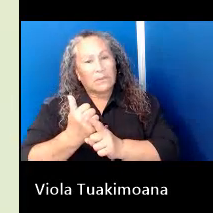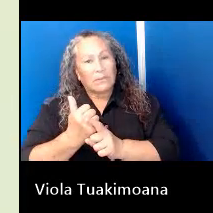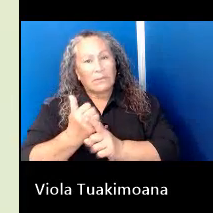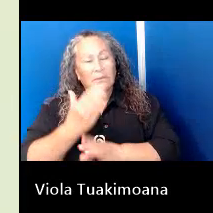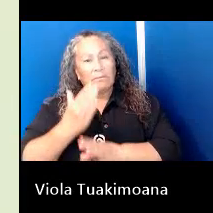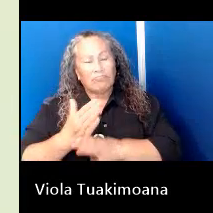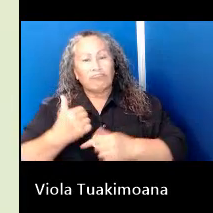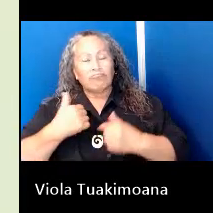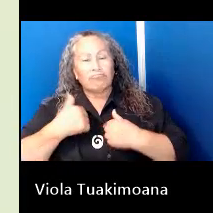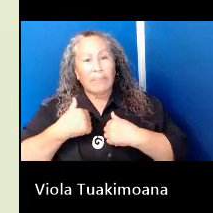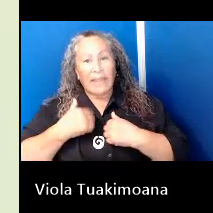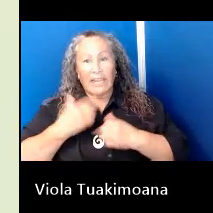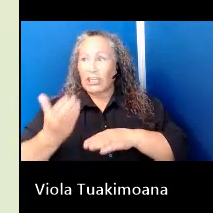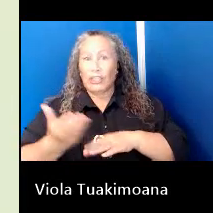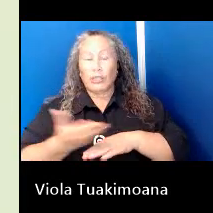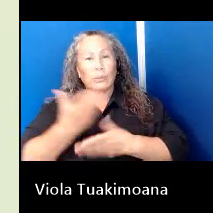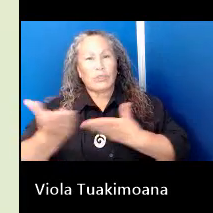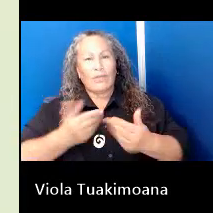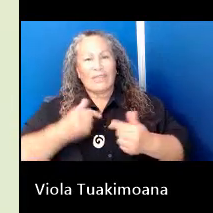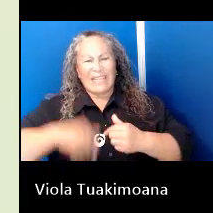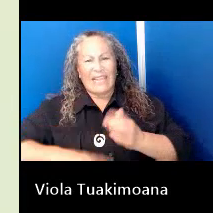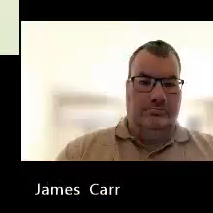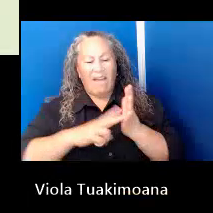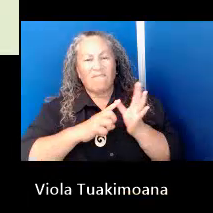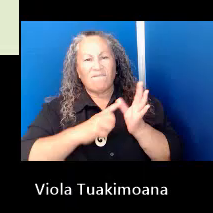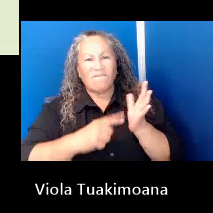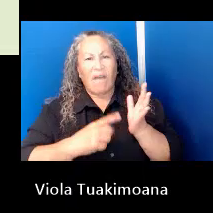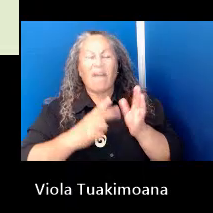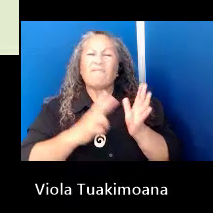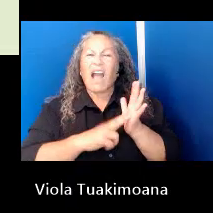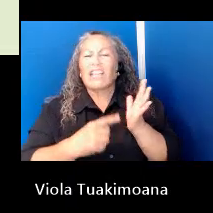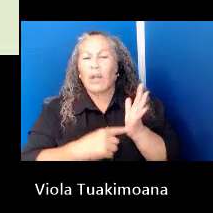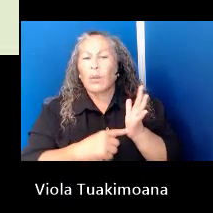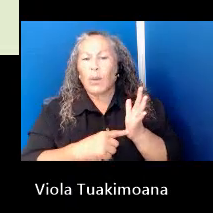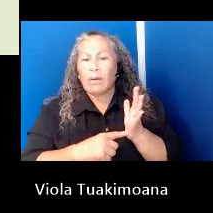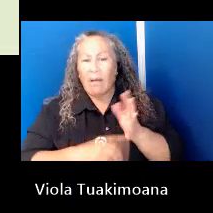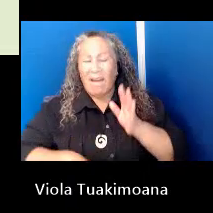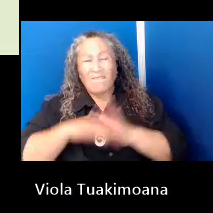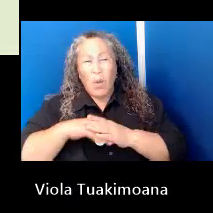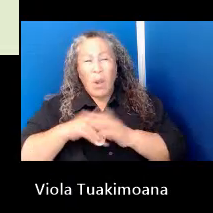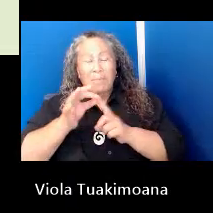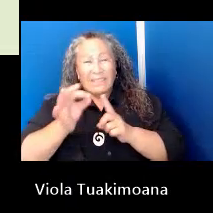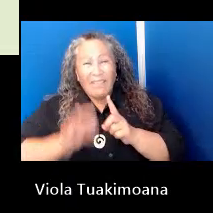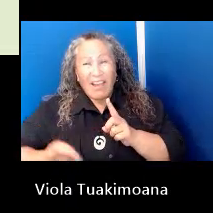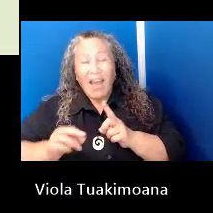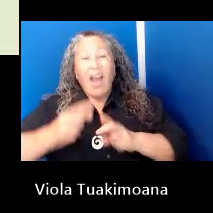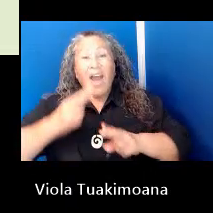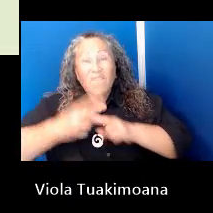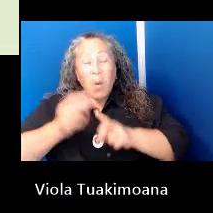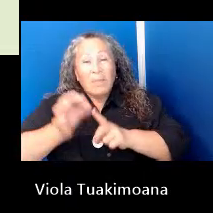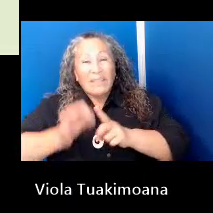service here at Vaka Tautua. We are a for-Pasifika by-Pasifika community health, disability and